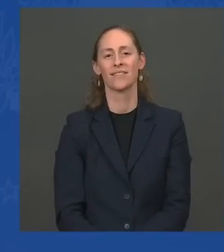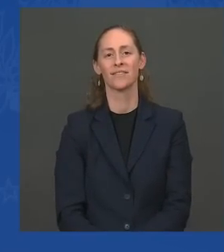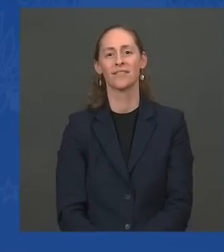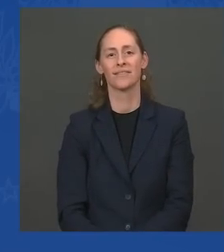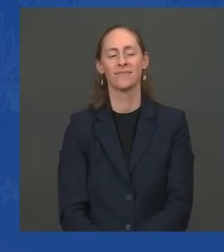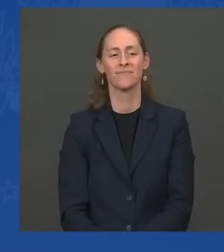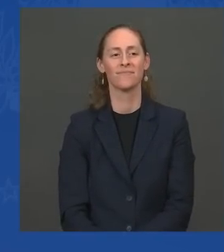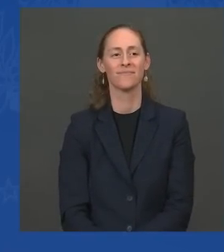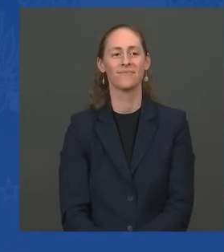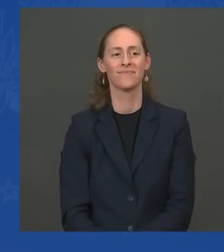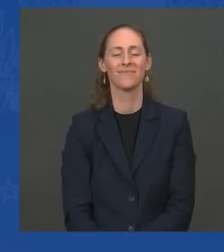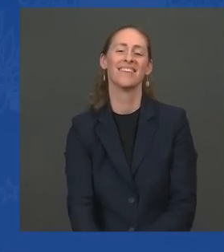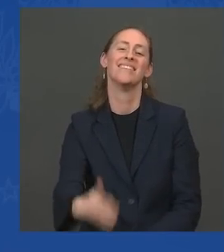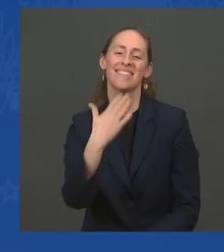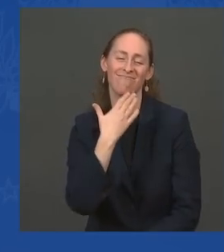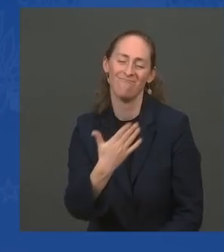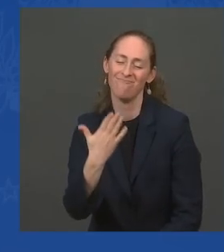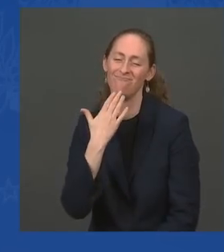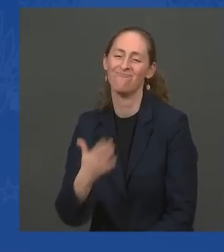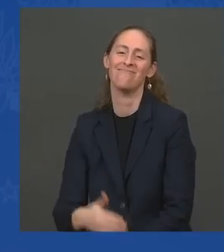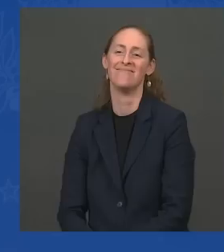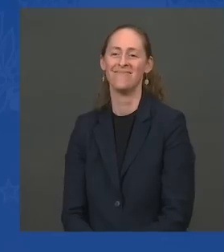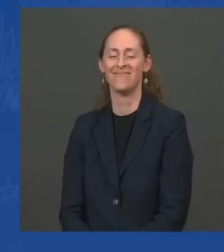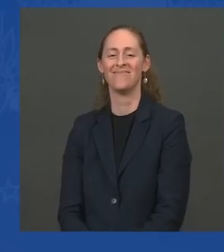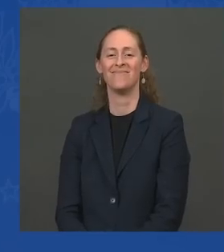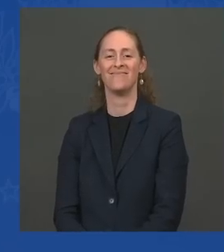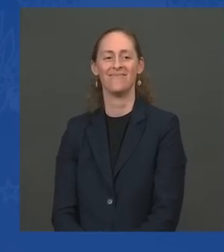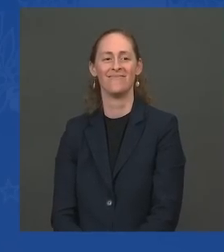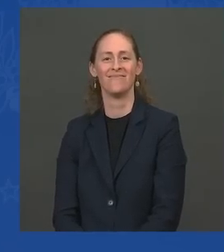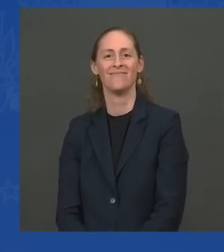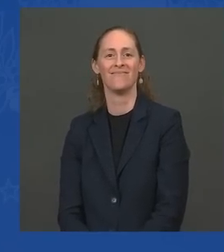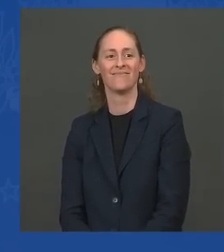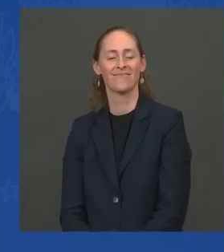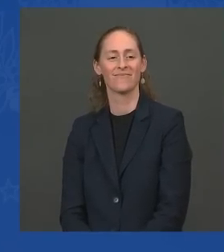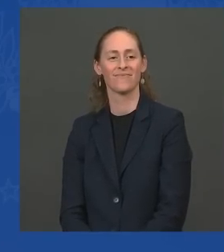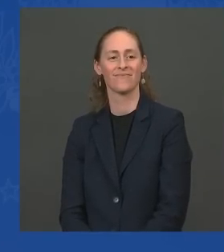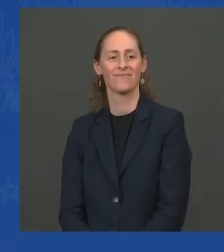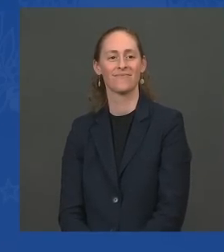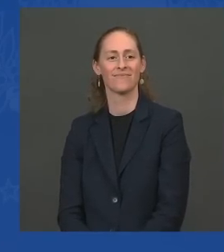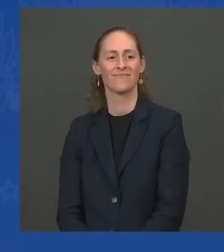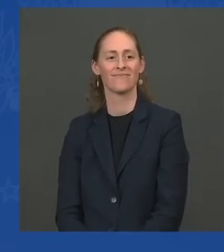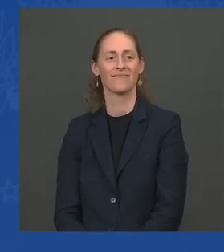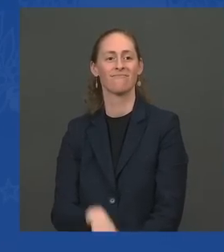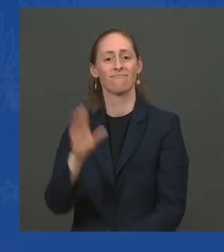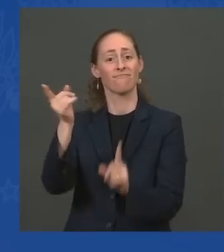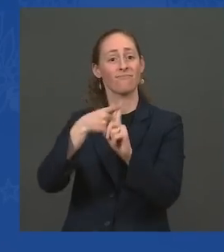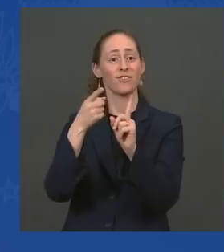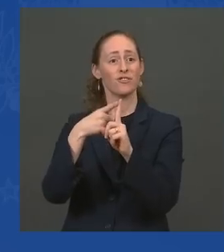Ray Curry: Thank you. First of all, I'd like to say thank you, Vice President Terry Dittes,